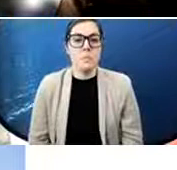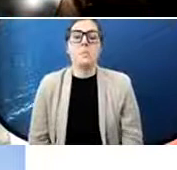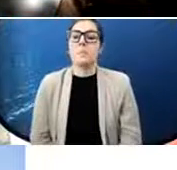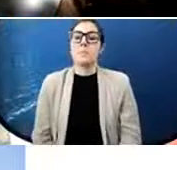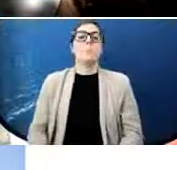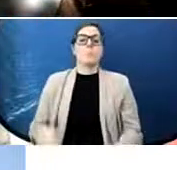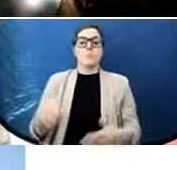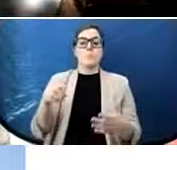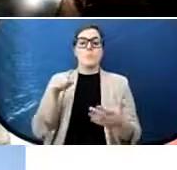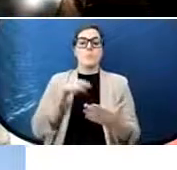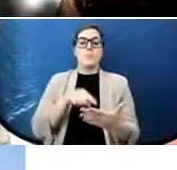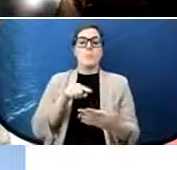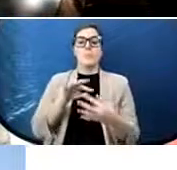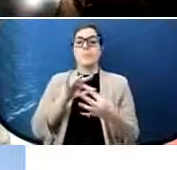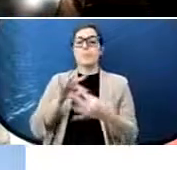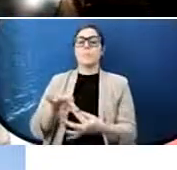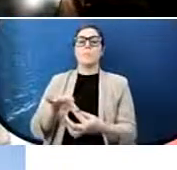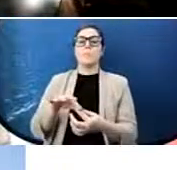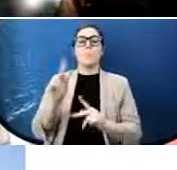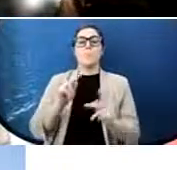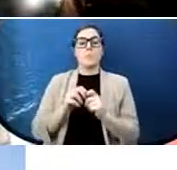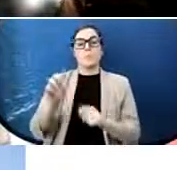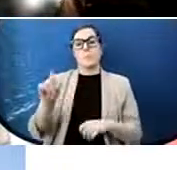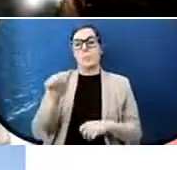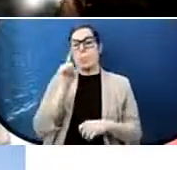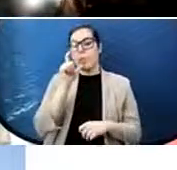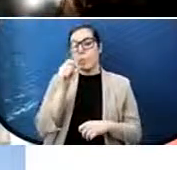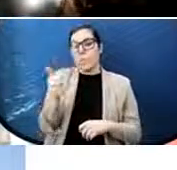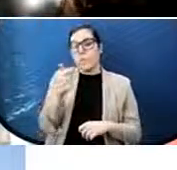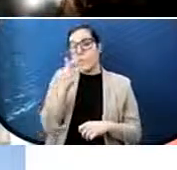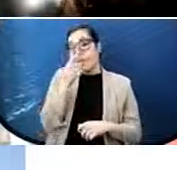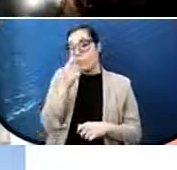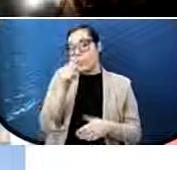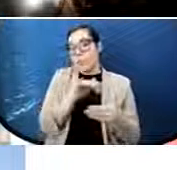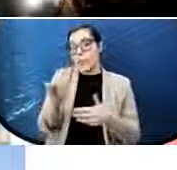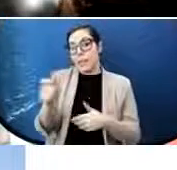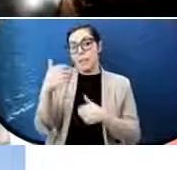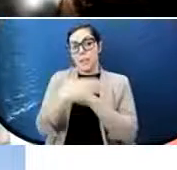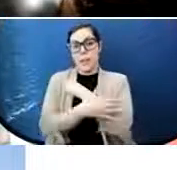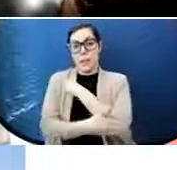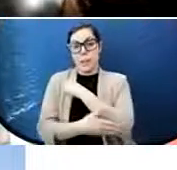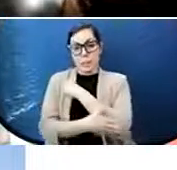people with disabilities who have interest in studying abroad, and who have limited